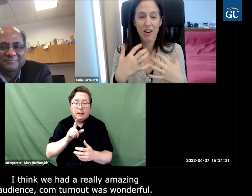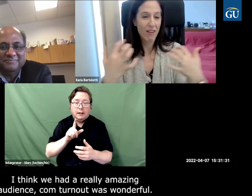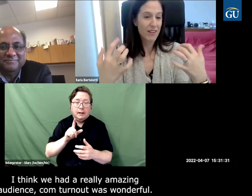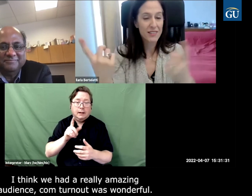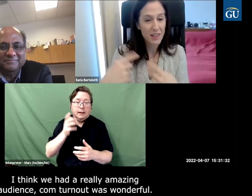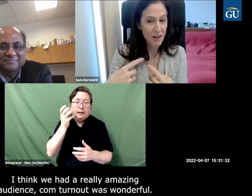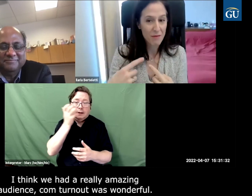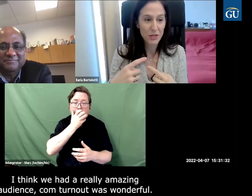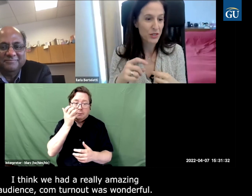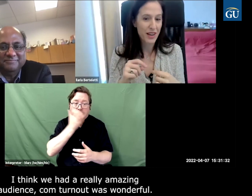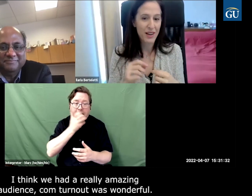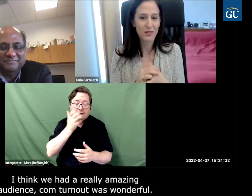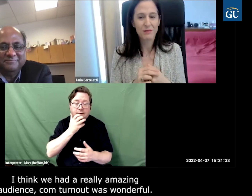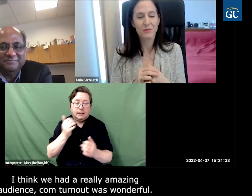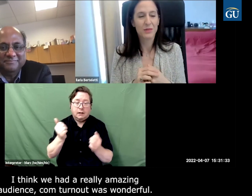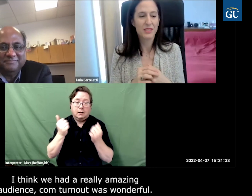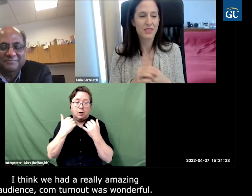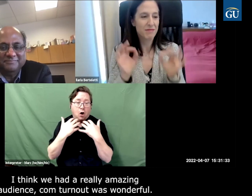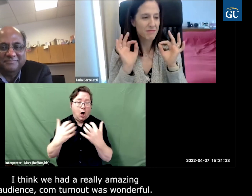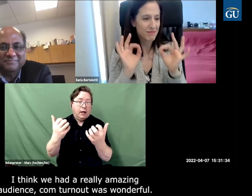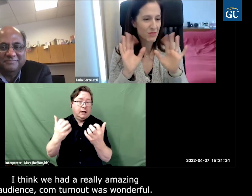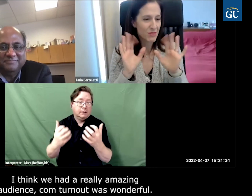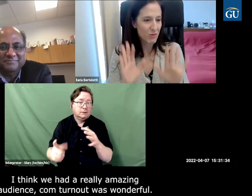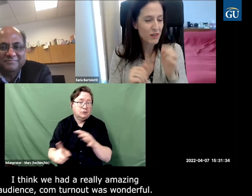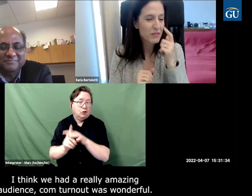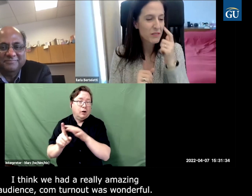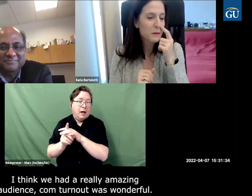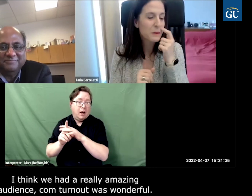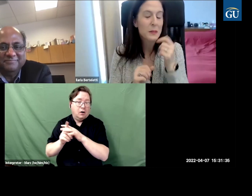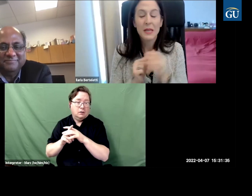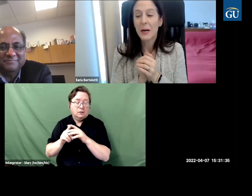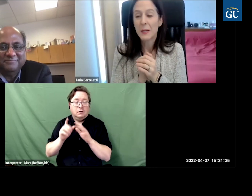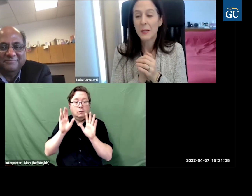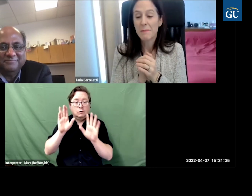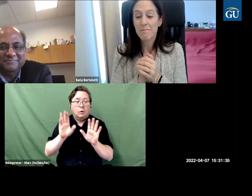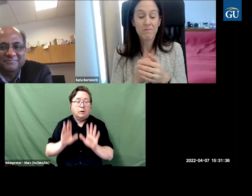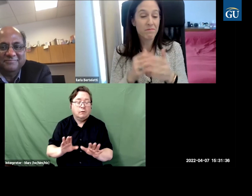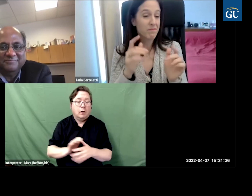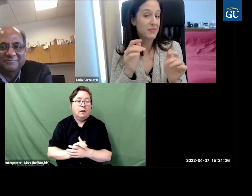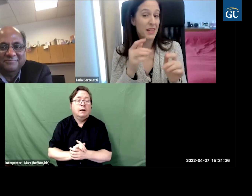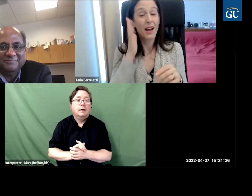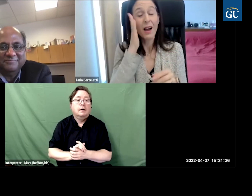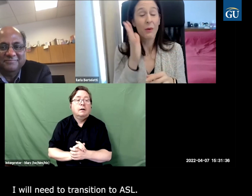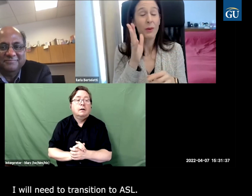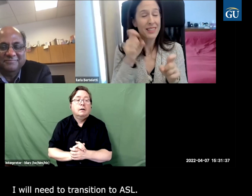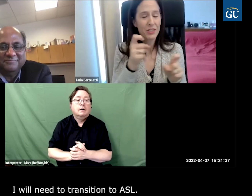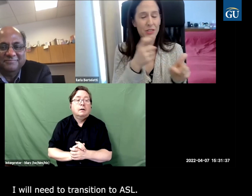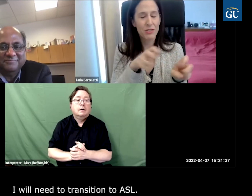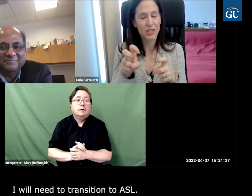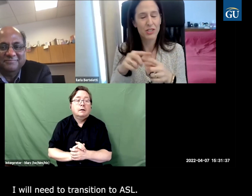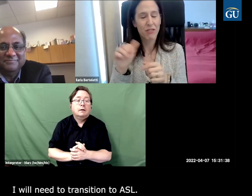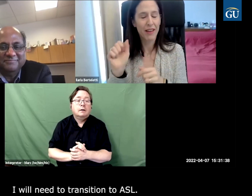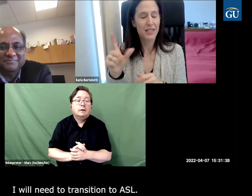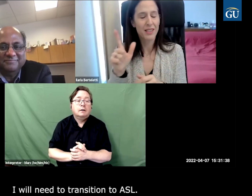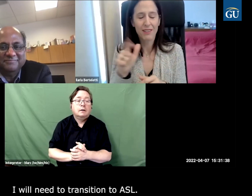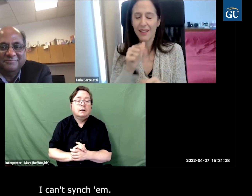audience come turn out was wonderful